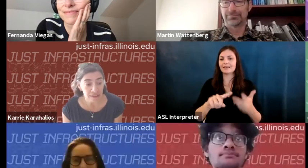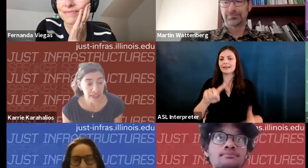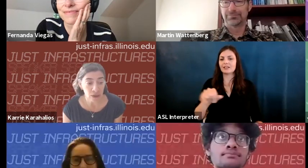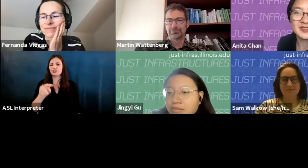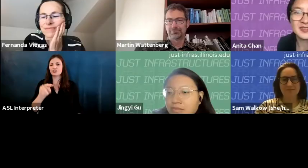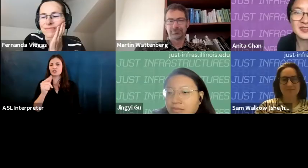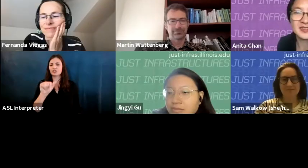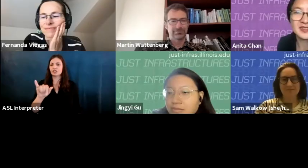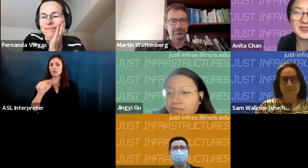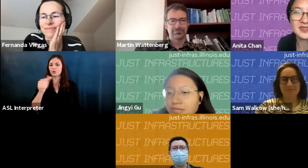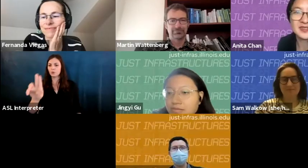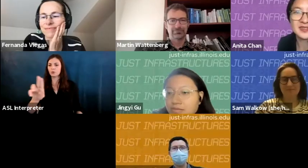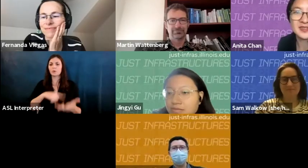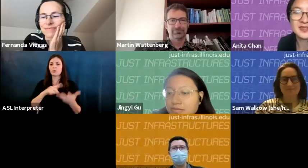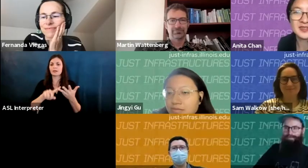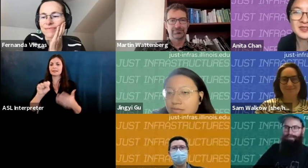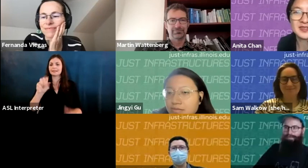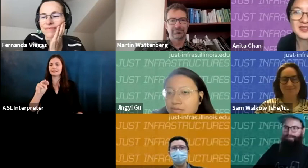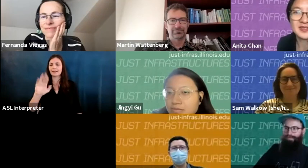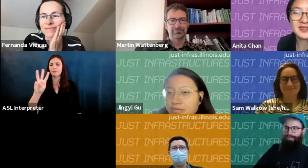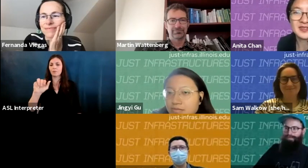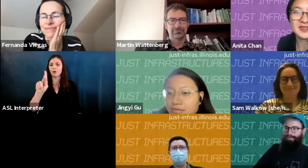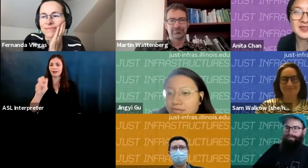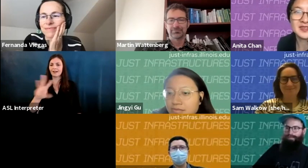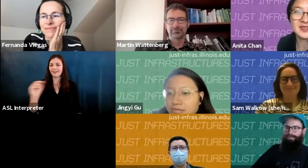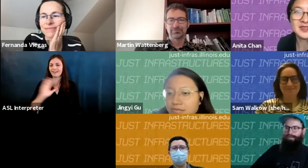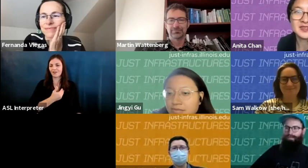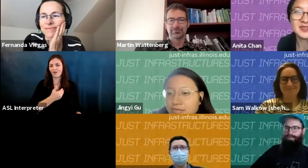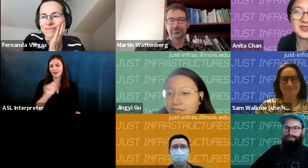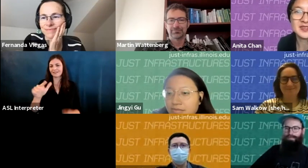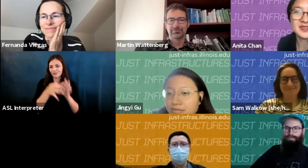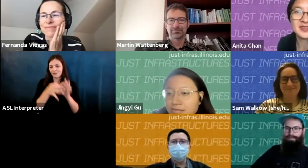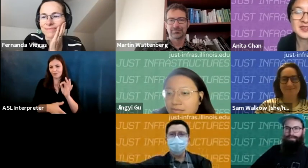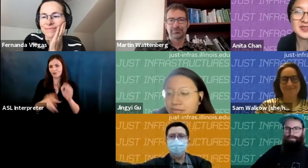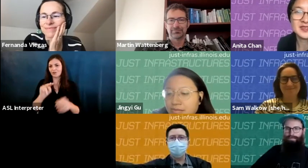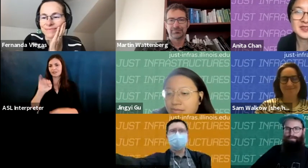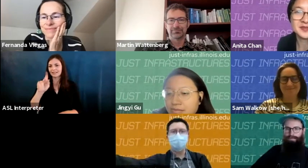Karrie Karahalios: The negotiate some well cow and our asl interpreters and they can chanel from your uc stress office.